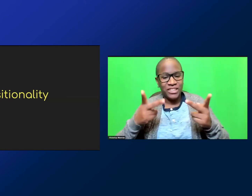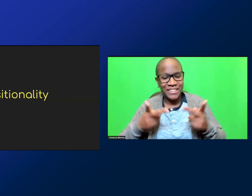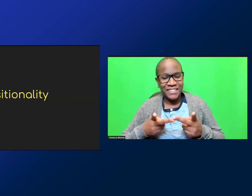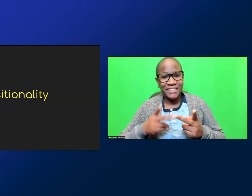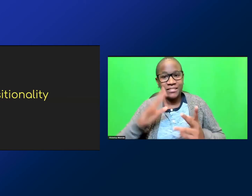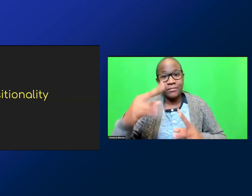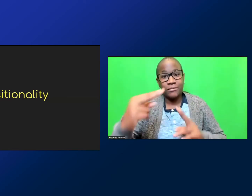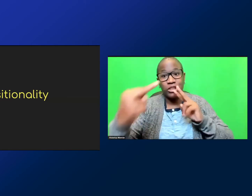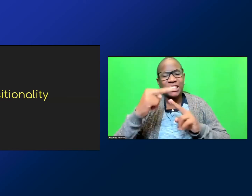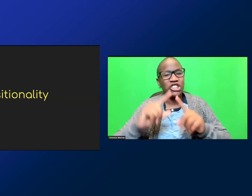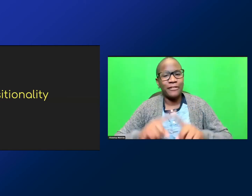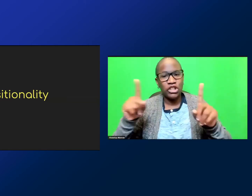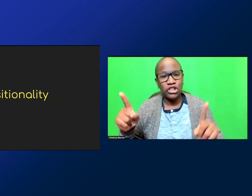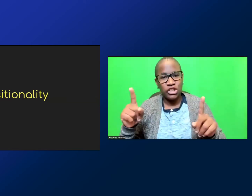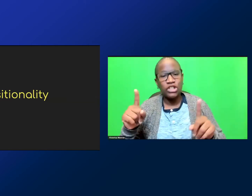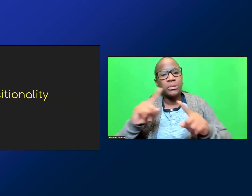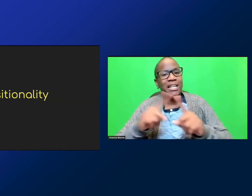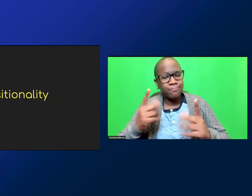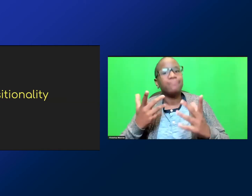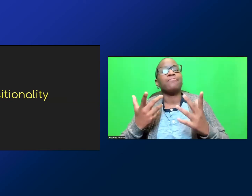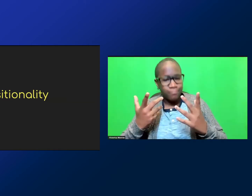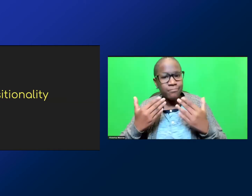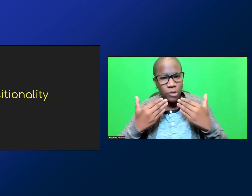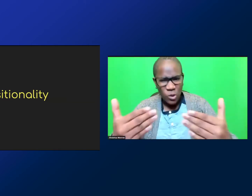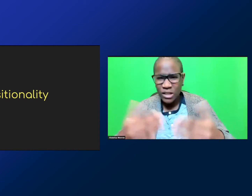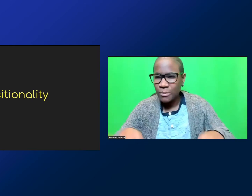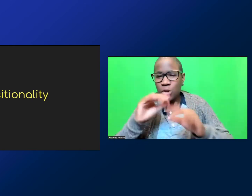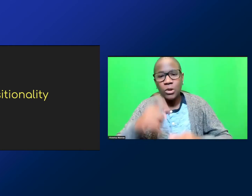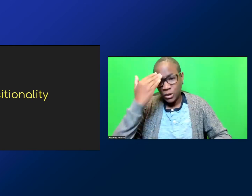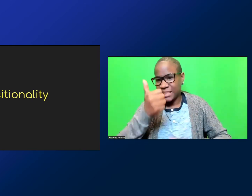reading children's literature or really anything not even just children's literature and so i must